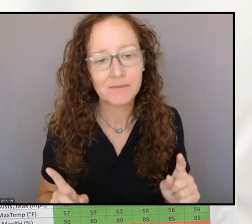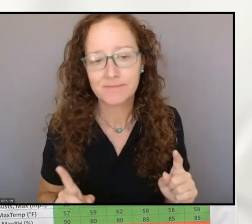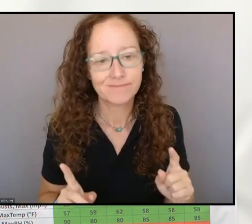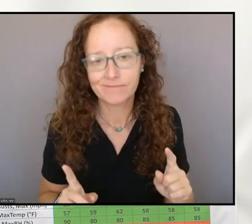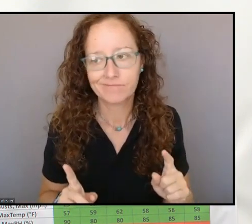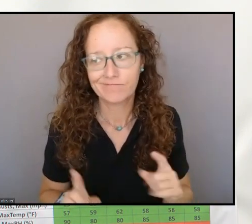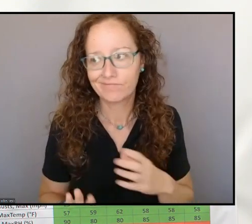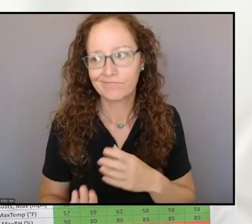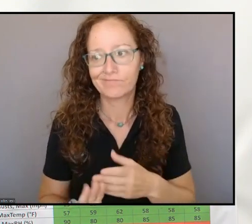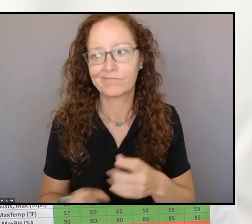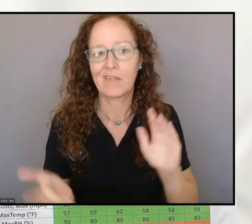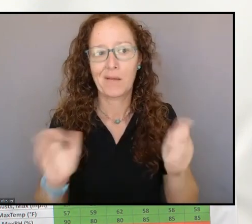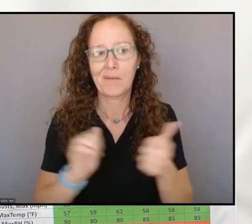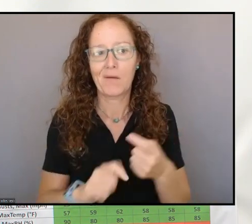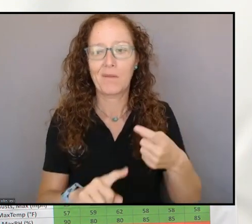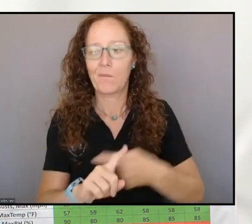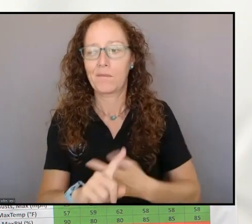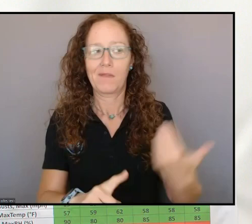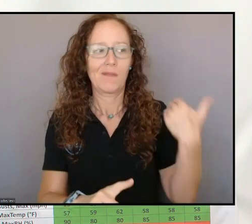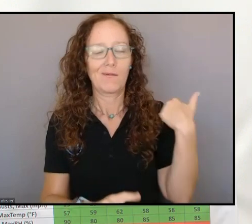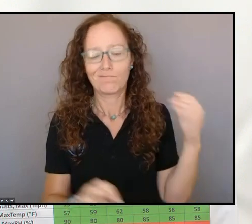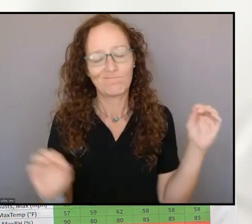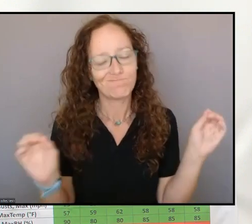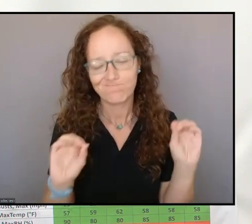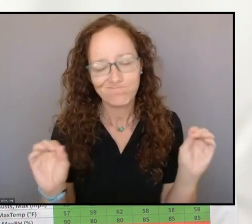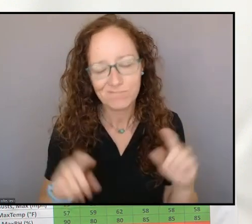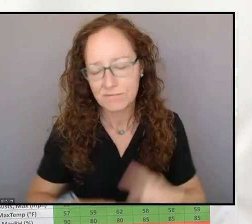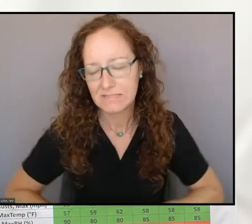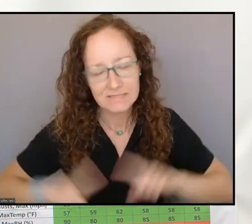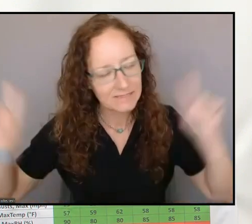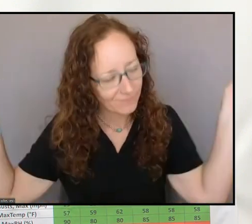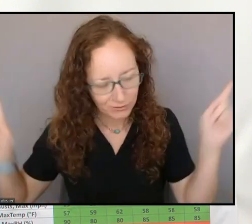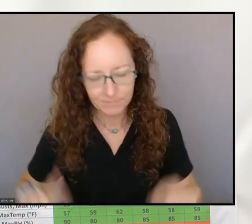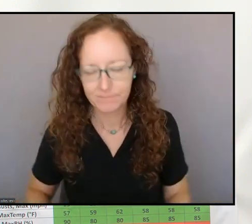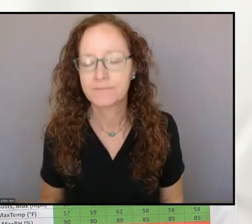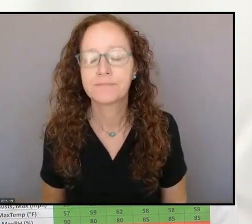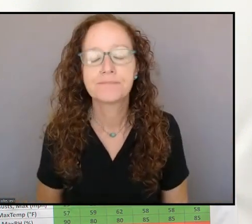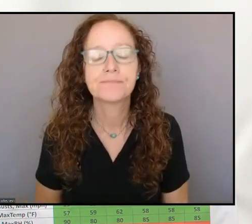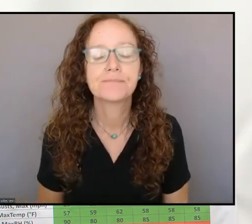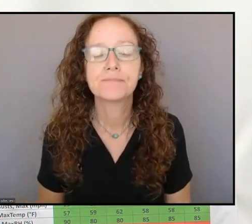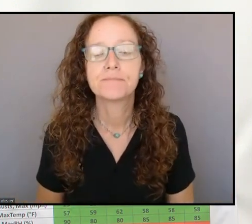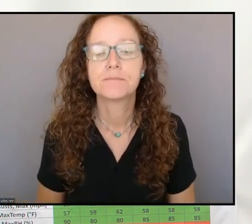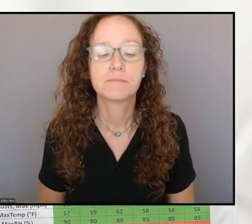on this incident. So, we are still carrying that chance of